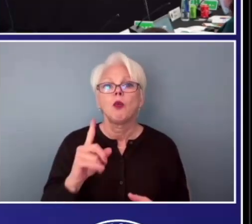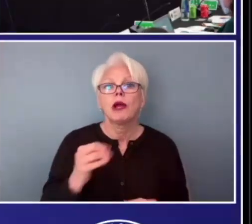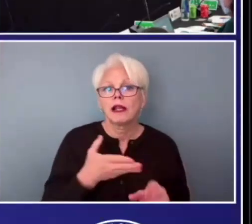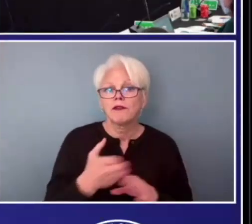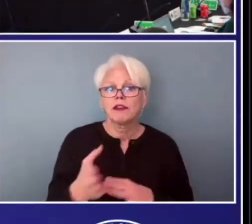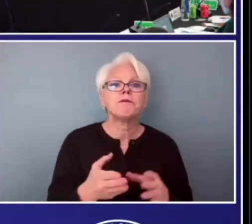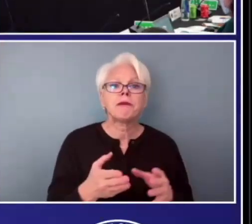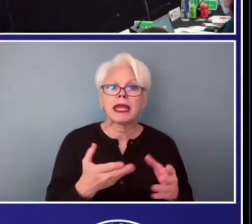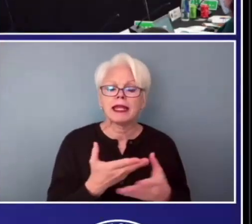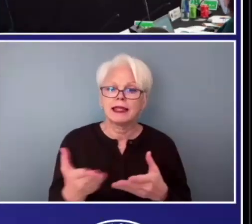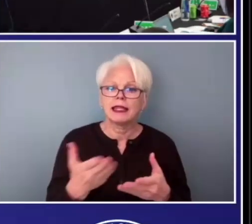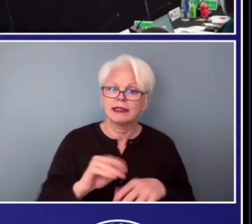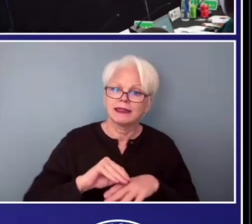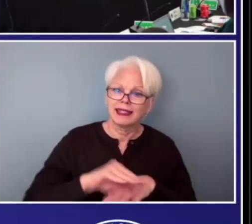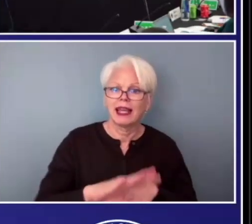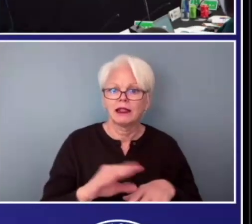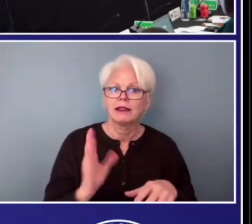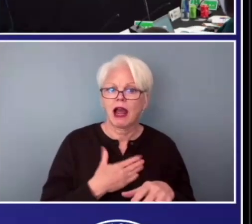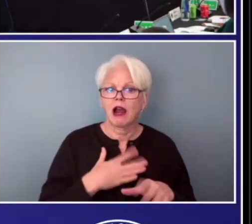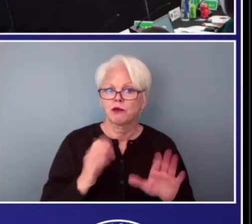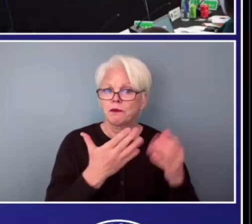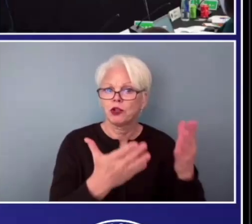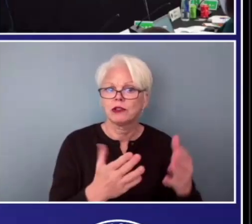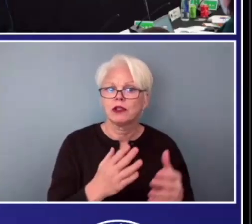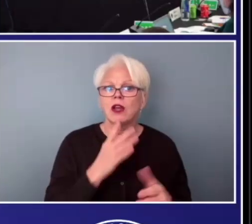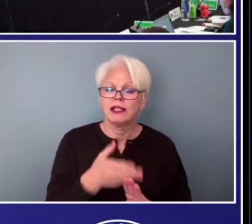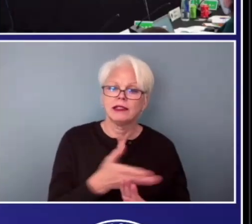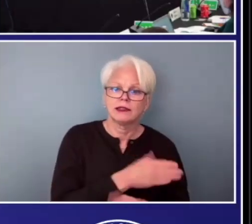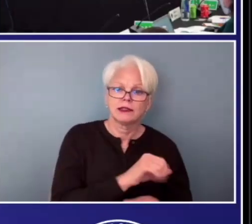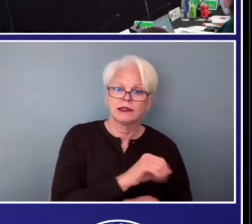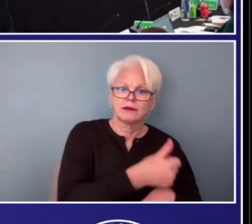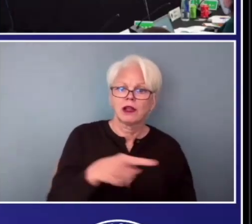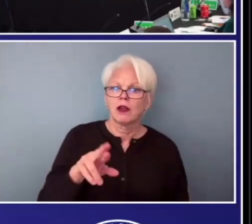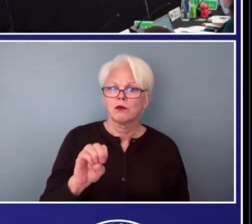elements of our proposal is precedent, and making sure that we could point to